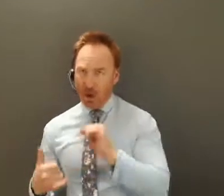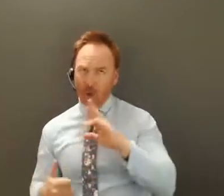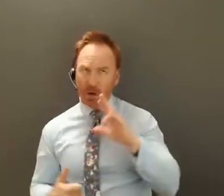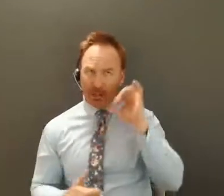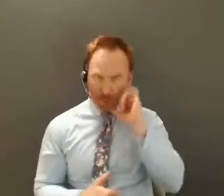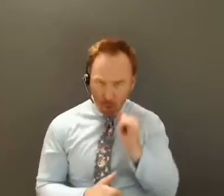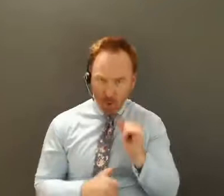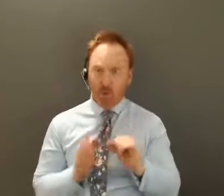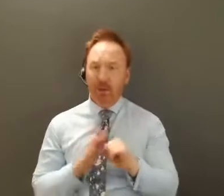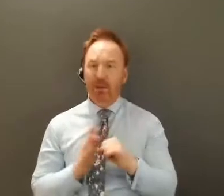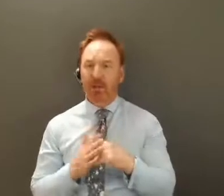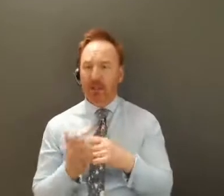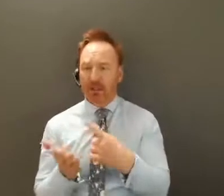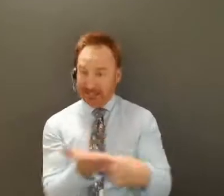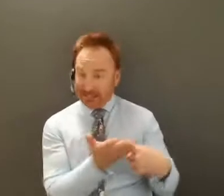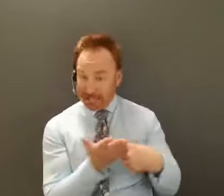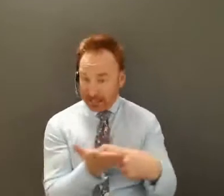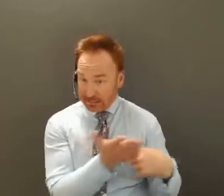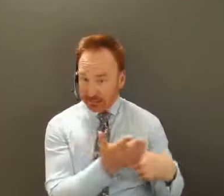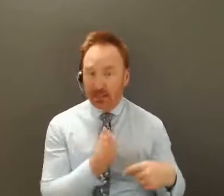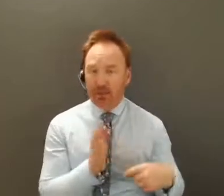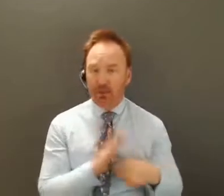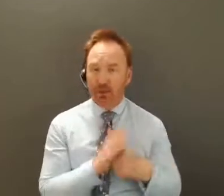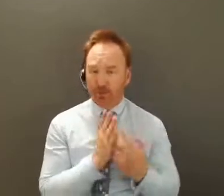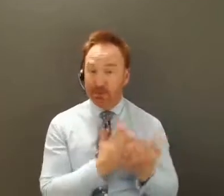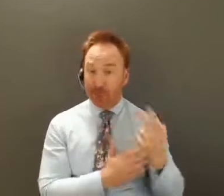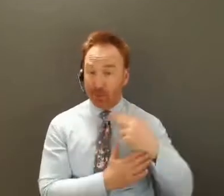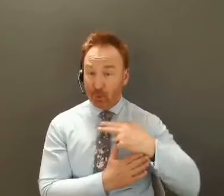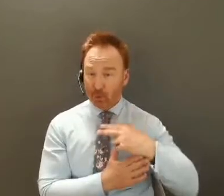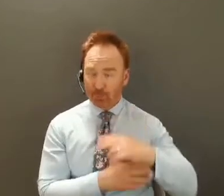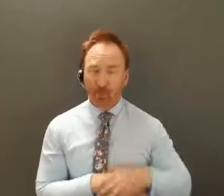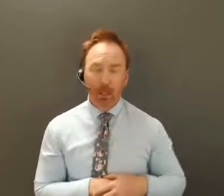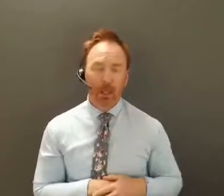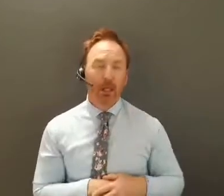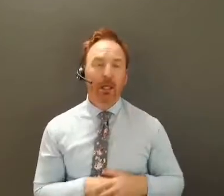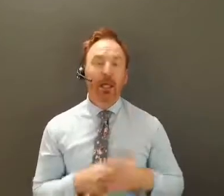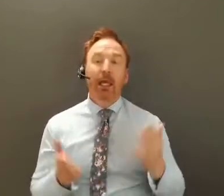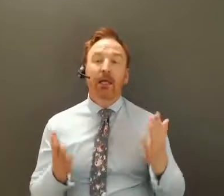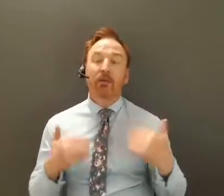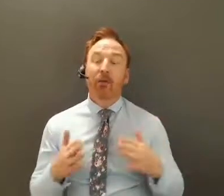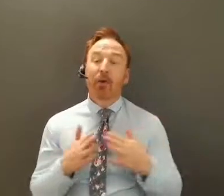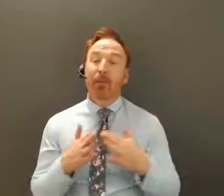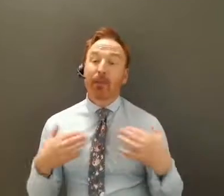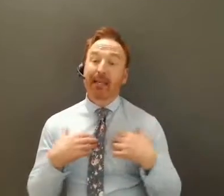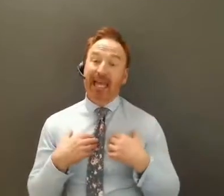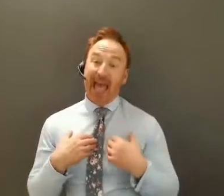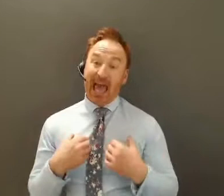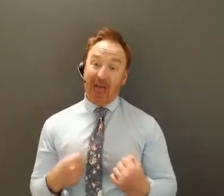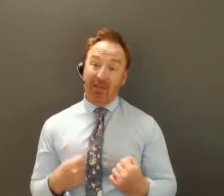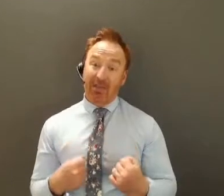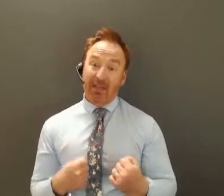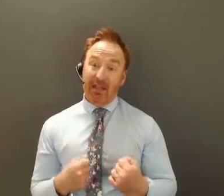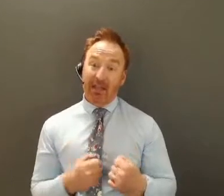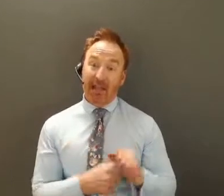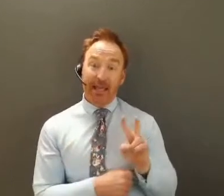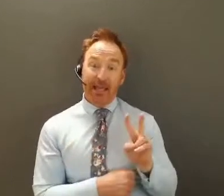unvaccinated. Pat: Thank you. Do have a second question.